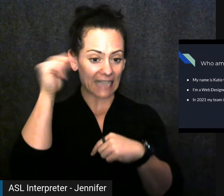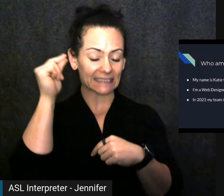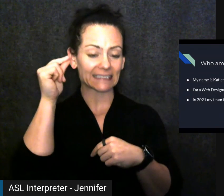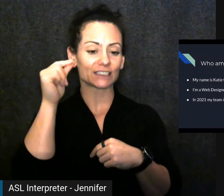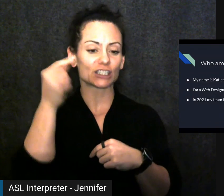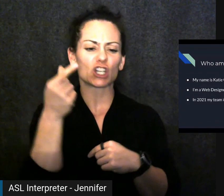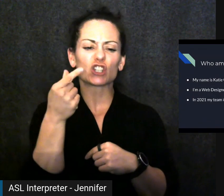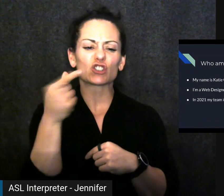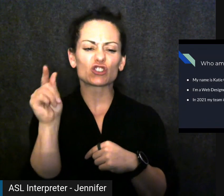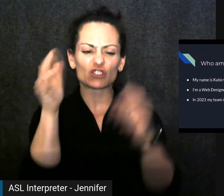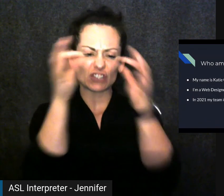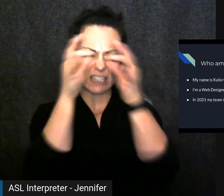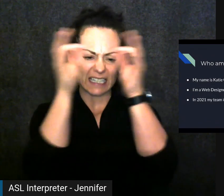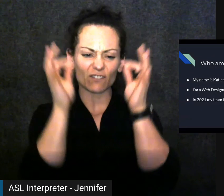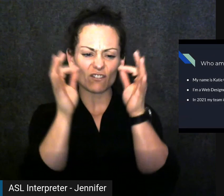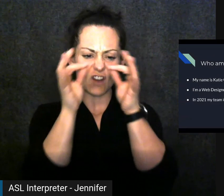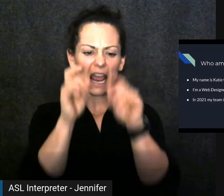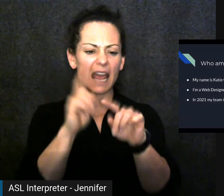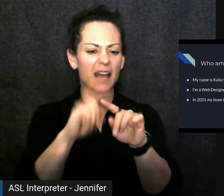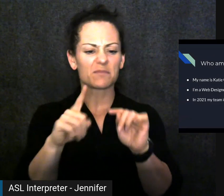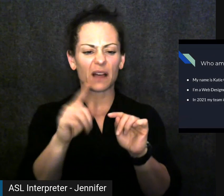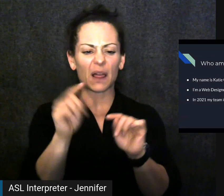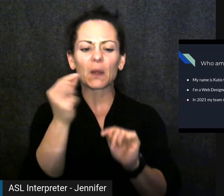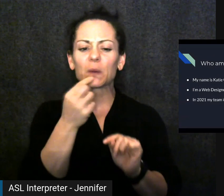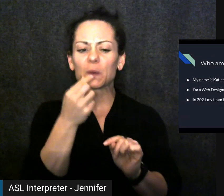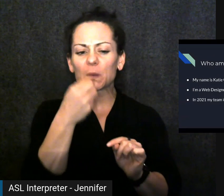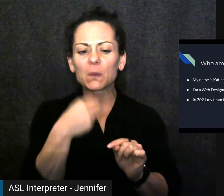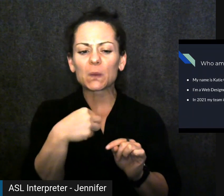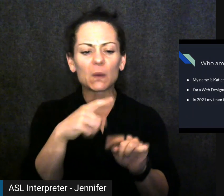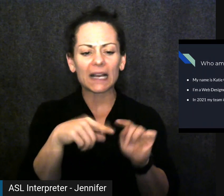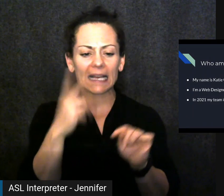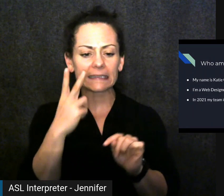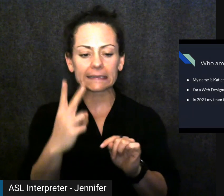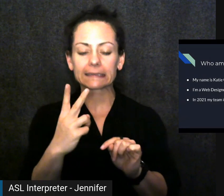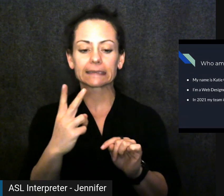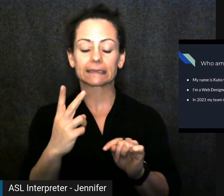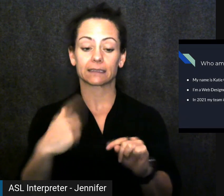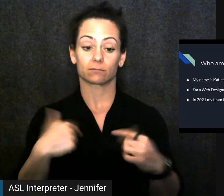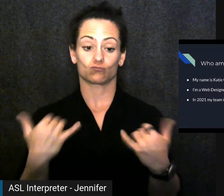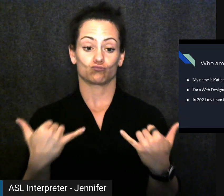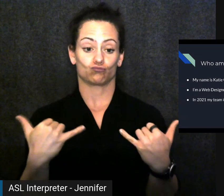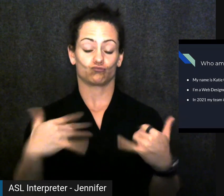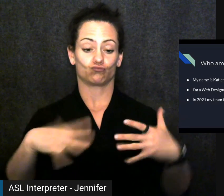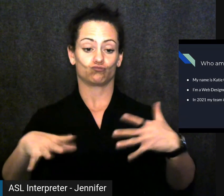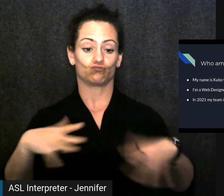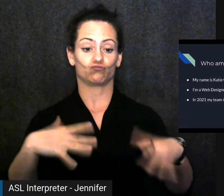You can't really see them. I'm currently wearing a tan short sleeve button-down shirt,